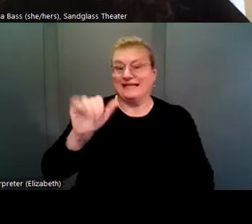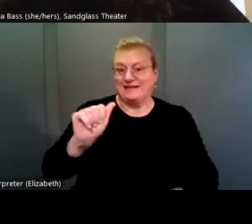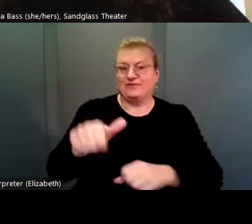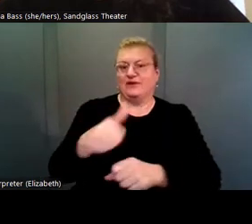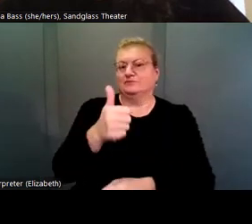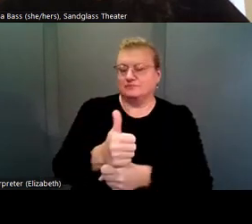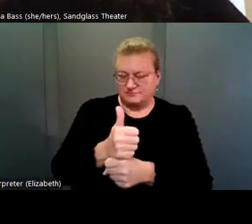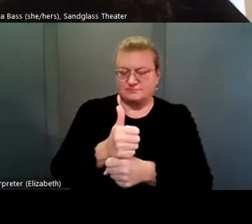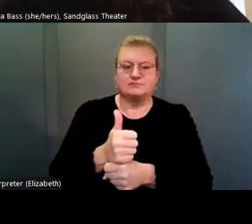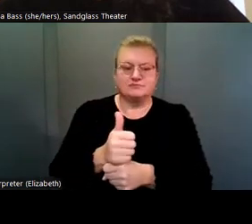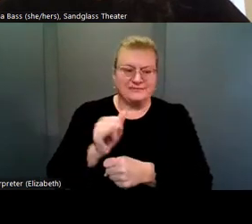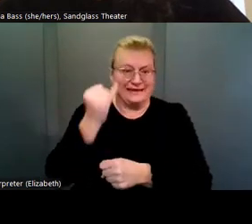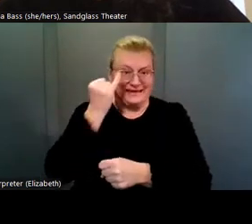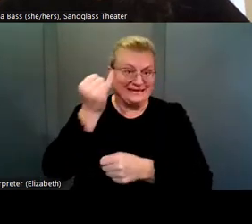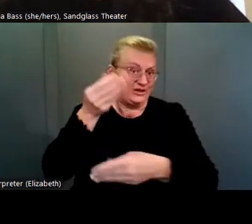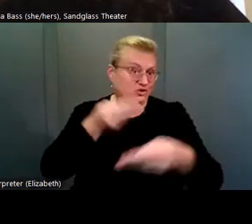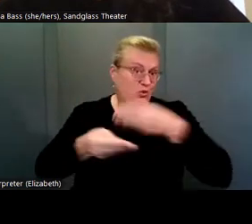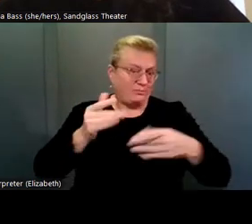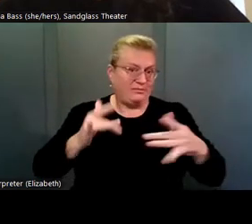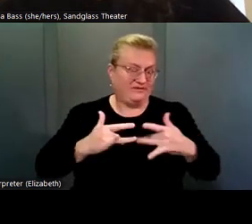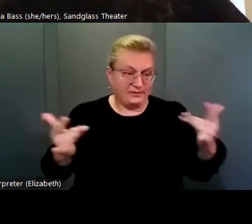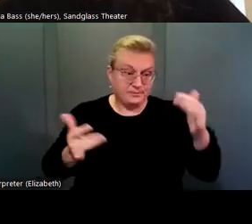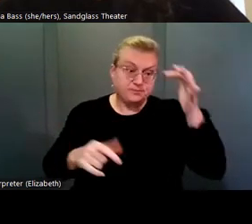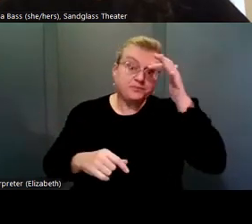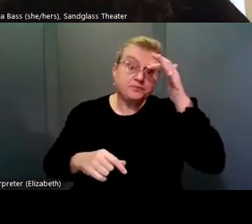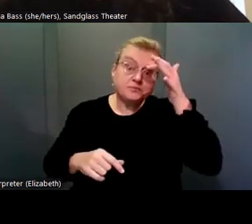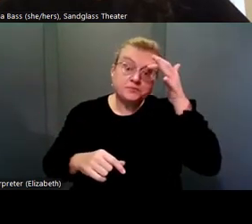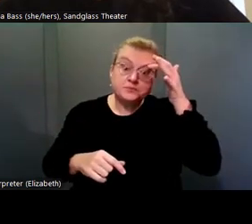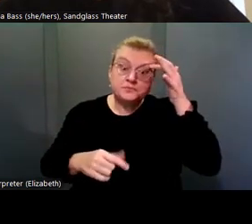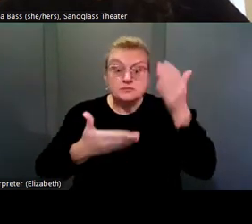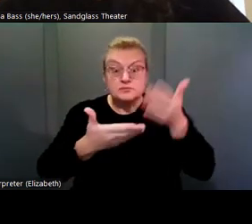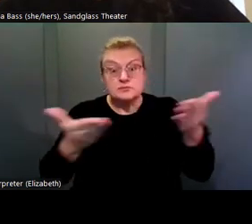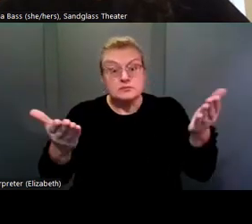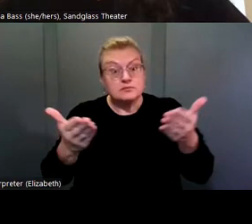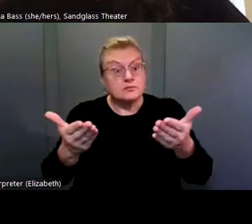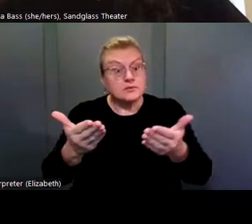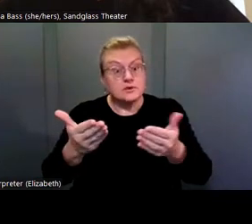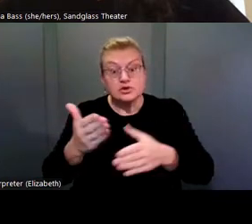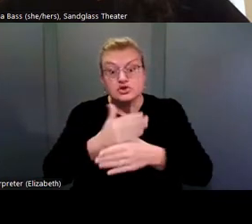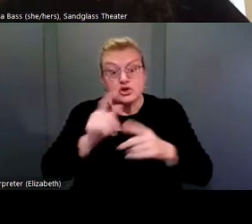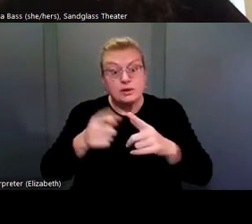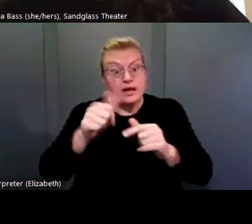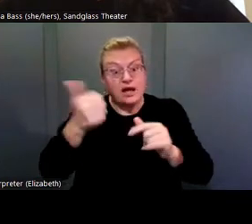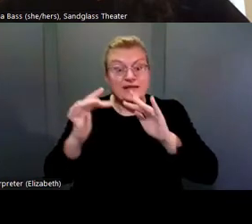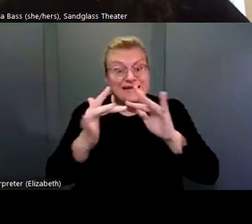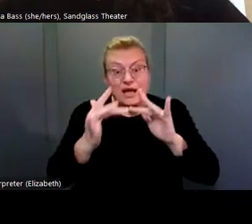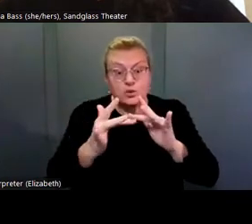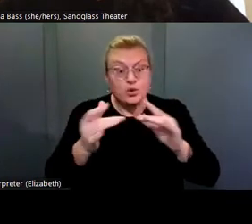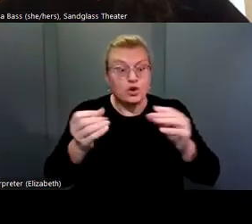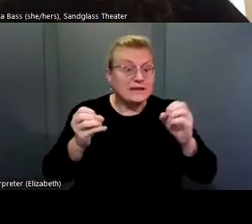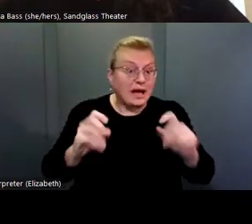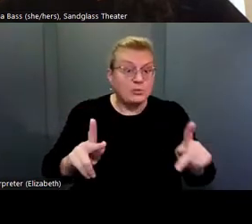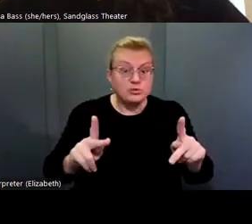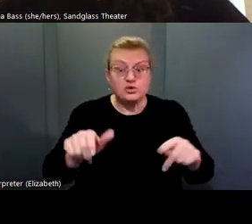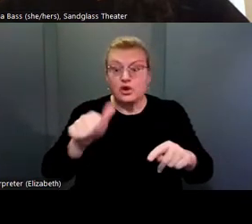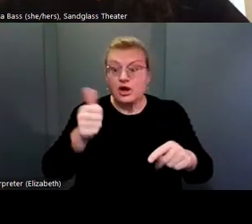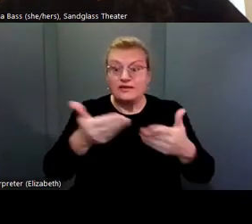but would any of you like to just share about other networks or opportunities or things you're part of where you also get a chance